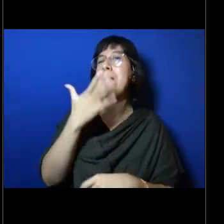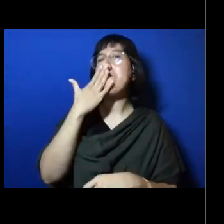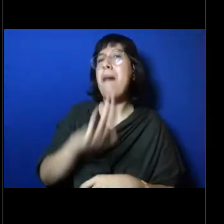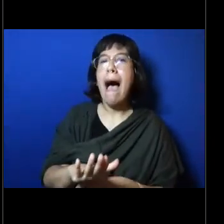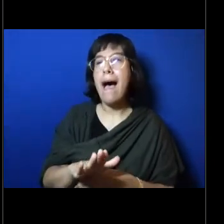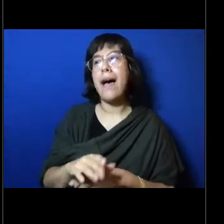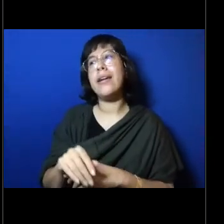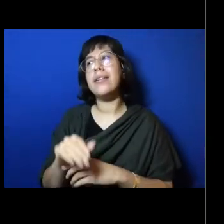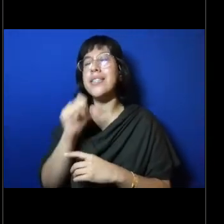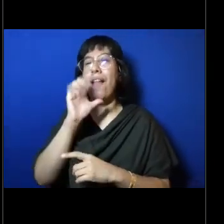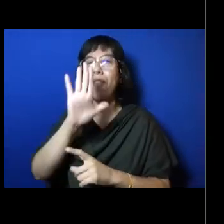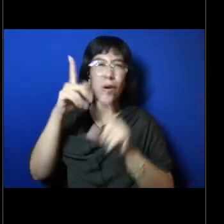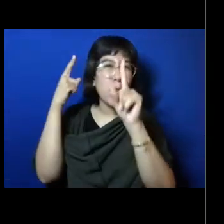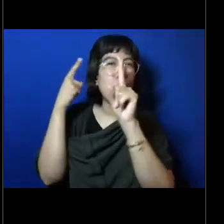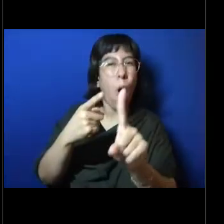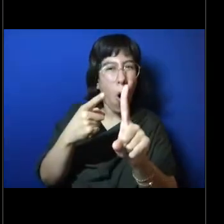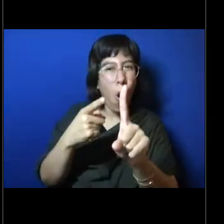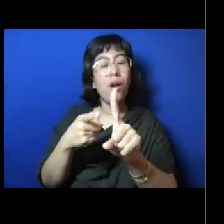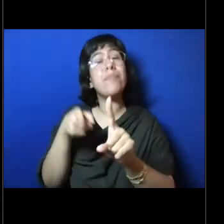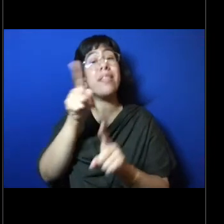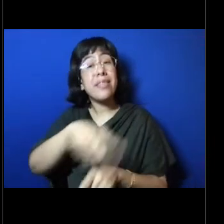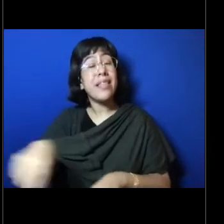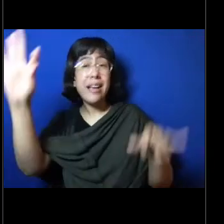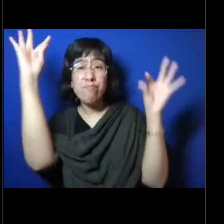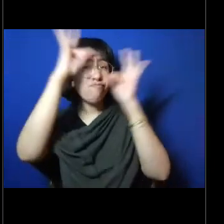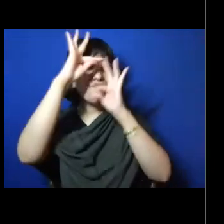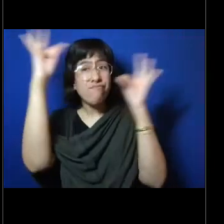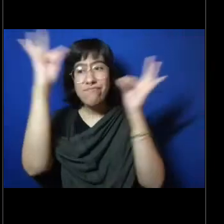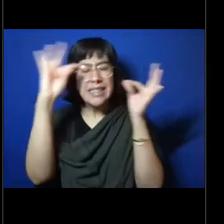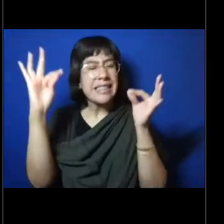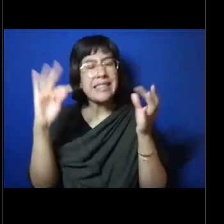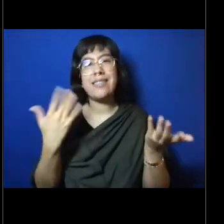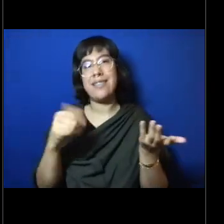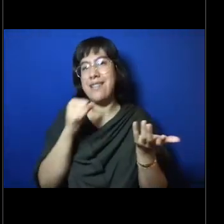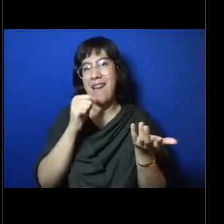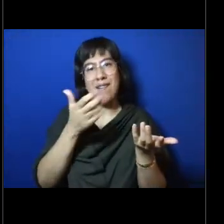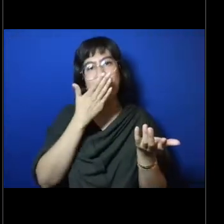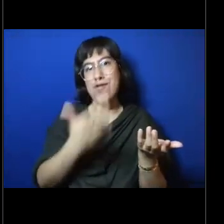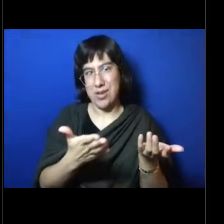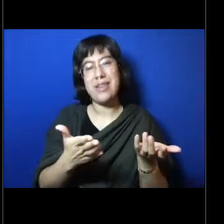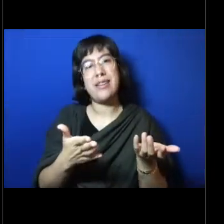they just were unaware of the fact that it was possible to catch so many